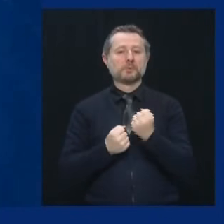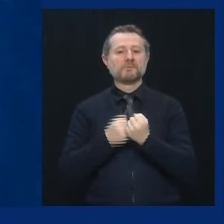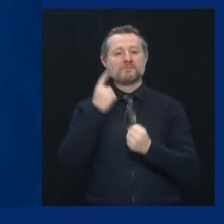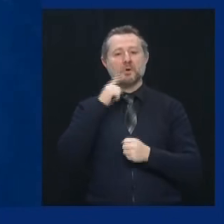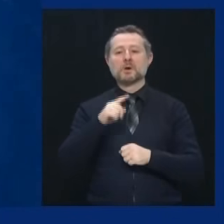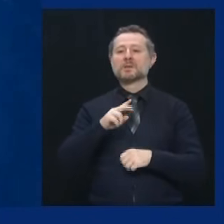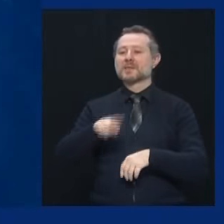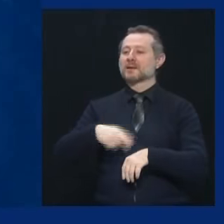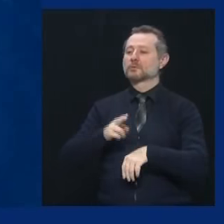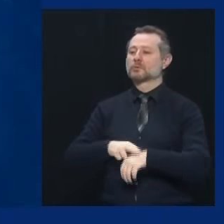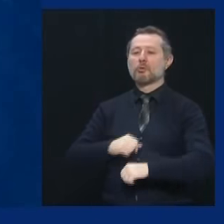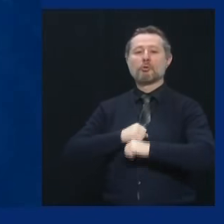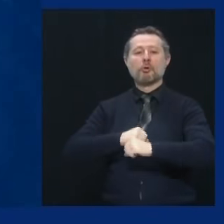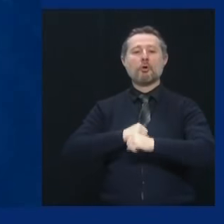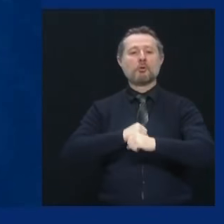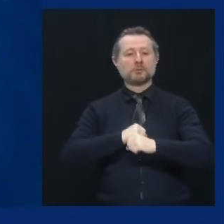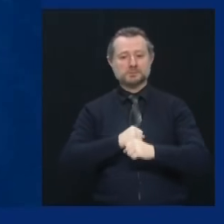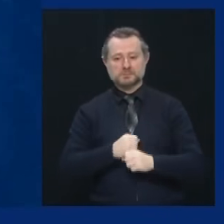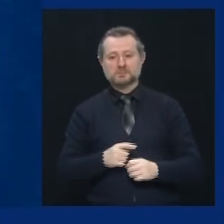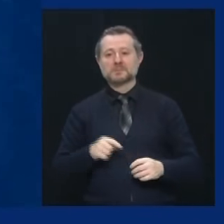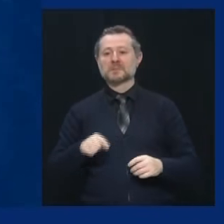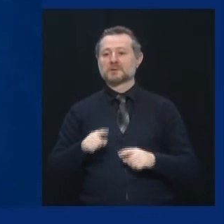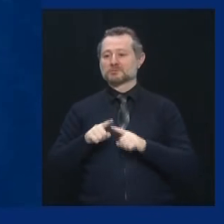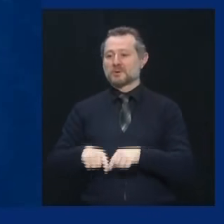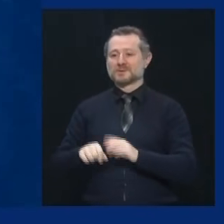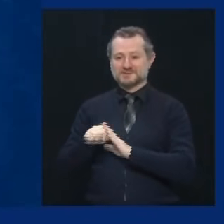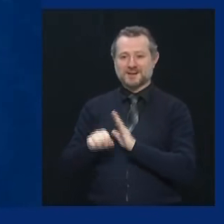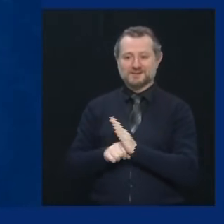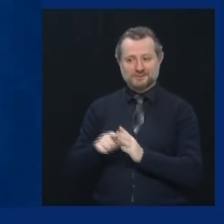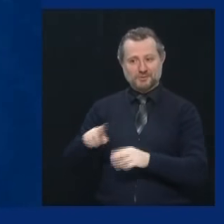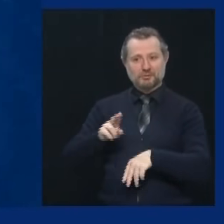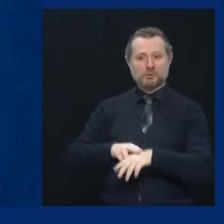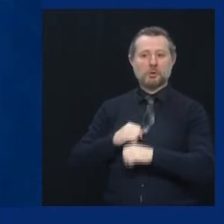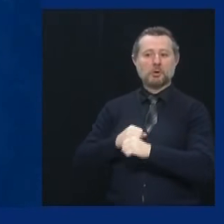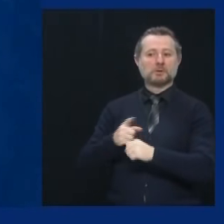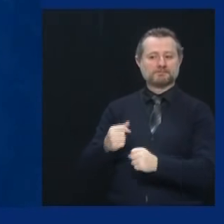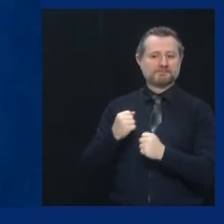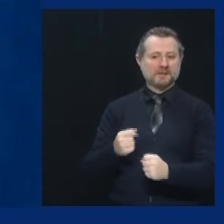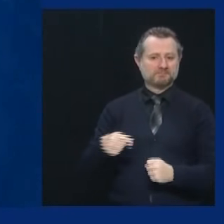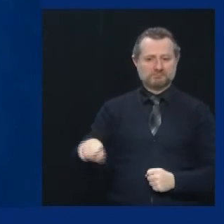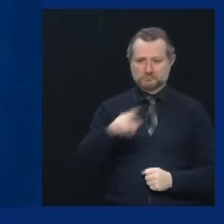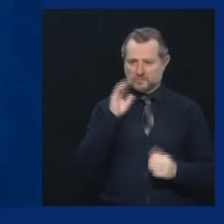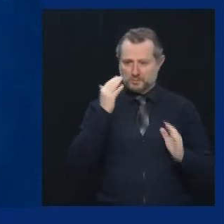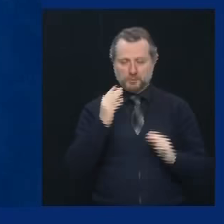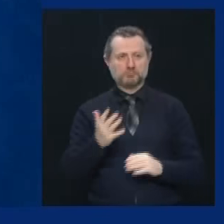RECEIVED ARE IN ARMS.